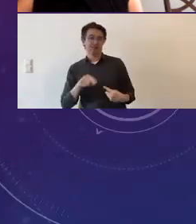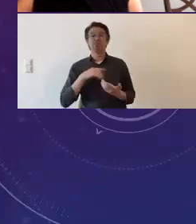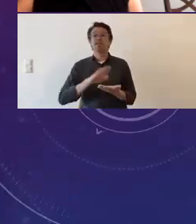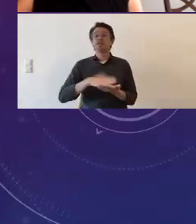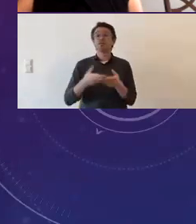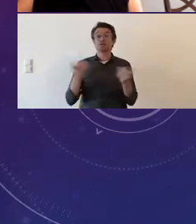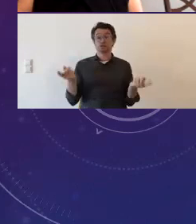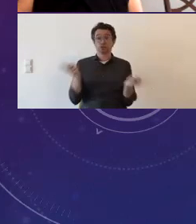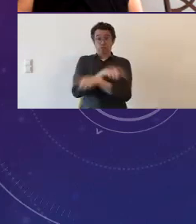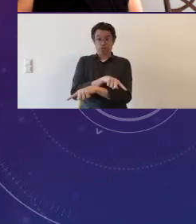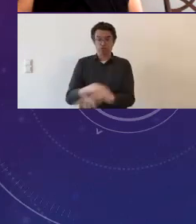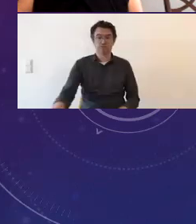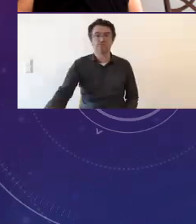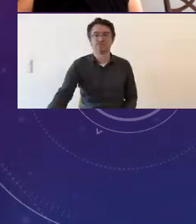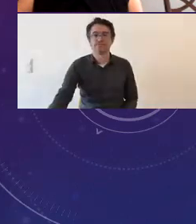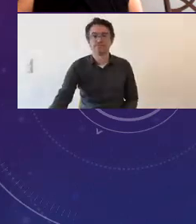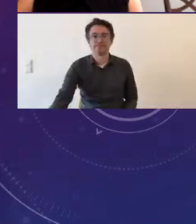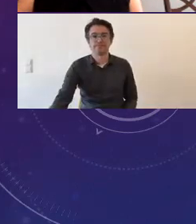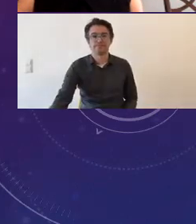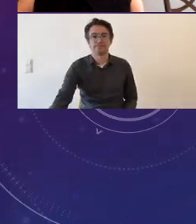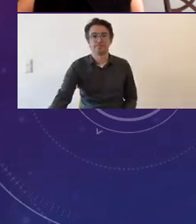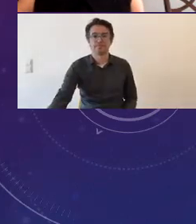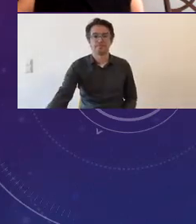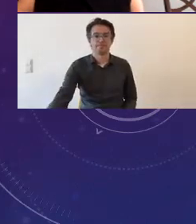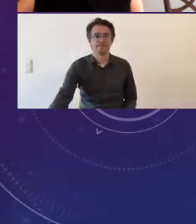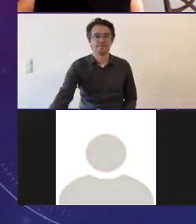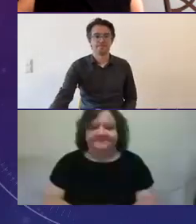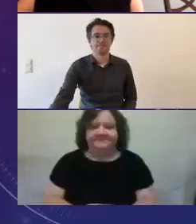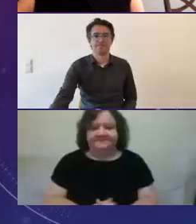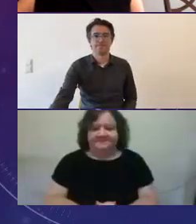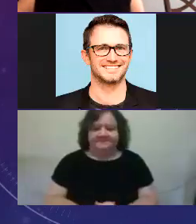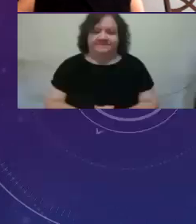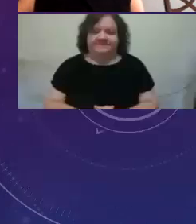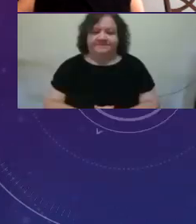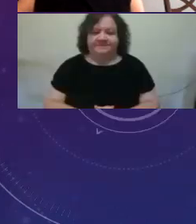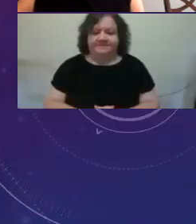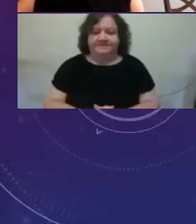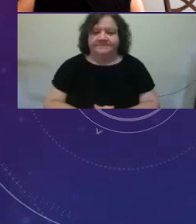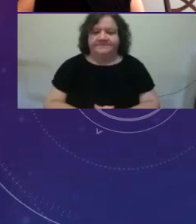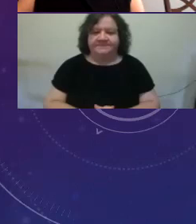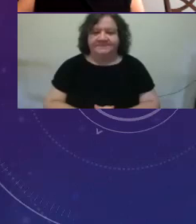thank you Carrie this is Alice and I'm going to wait for the interpreter switch